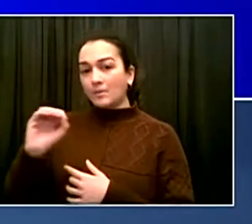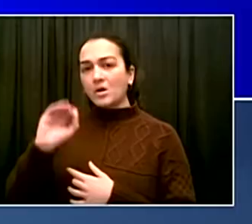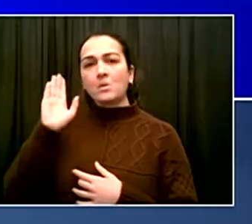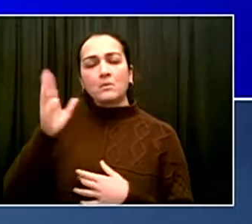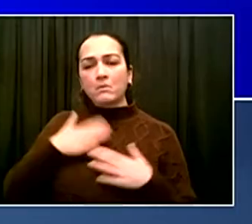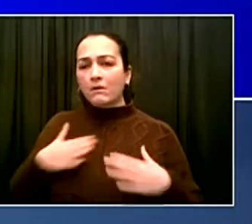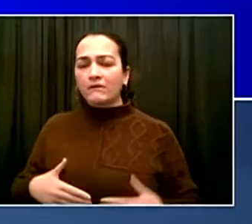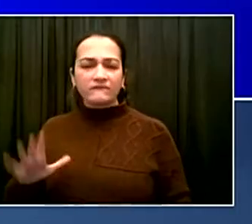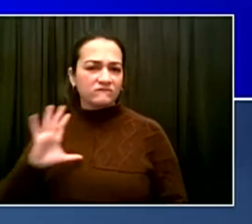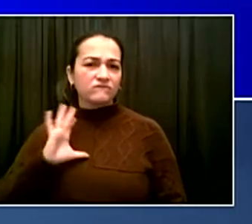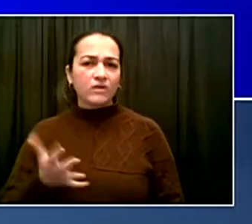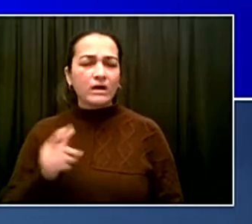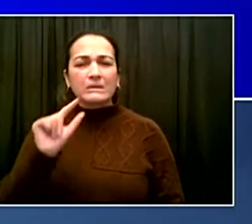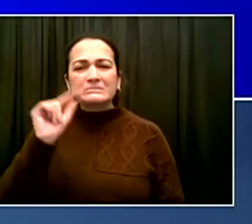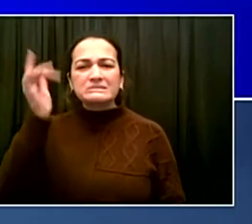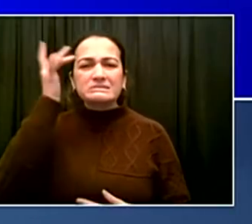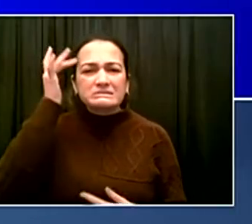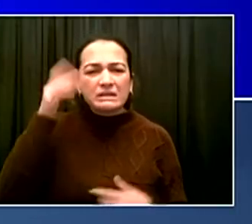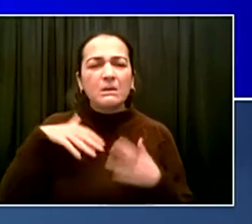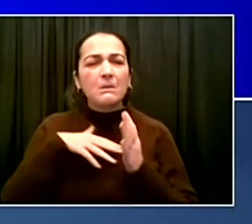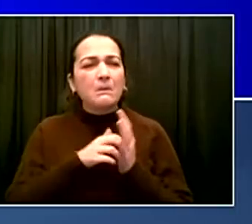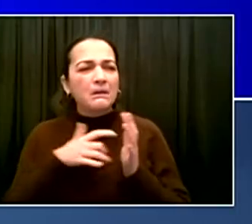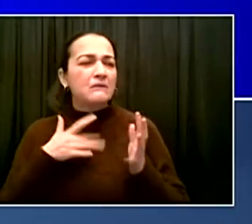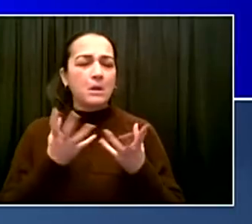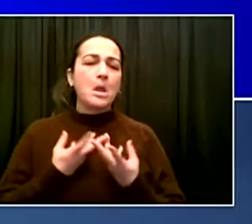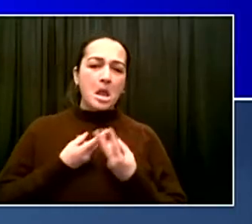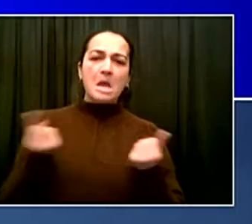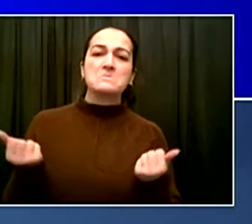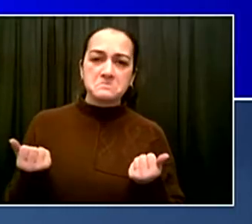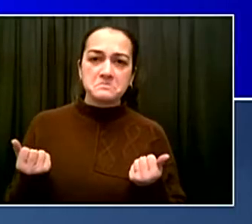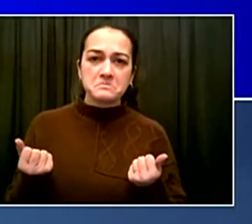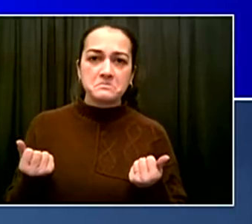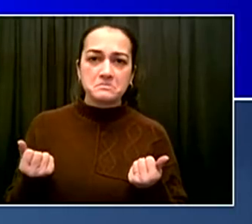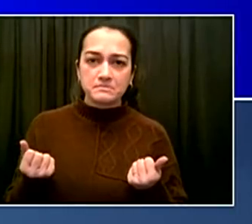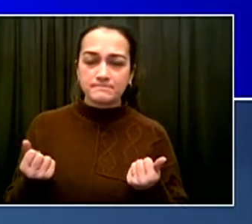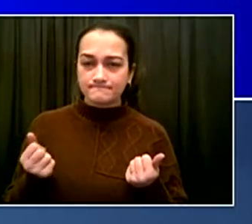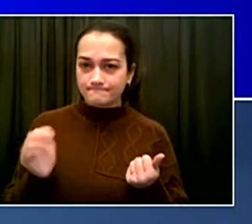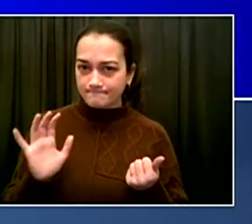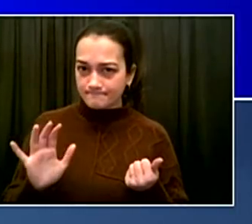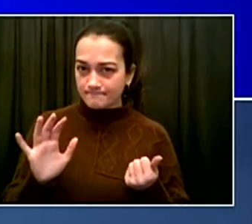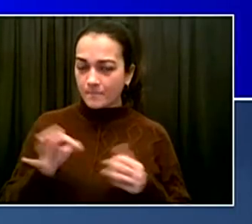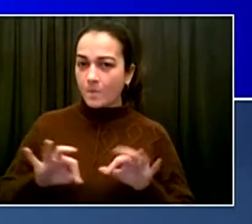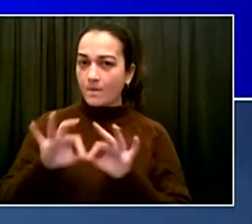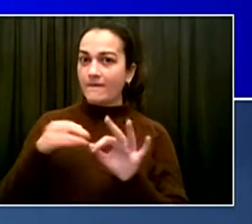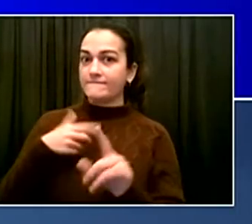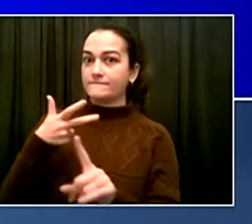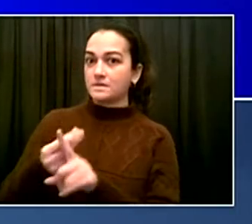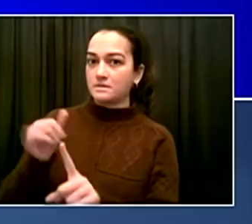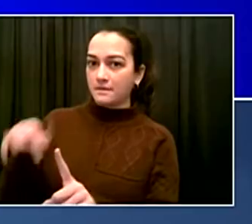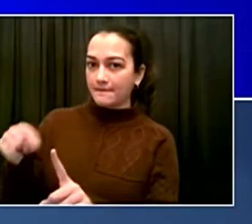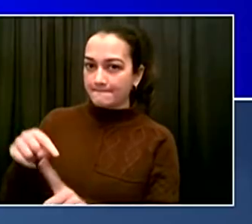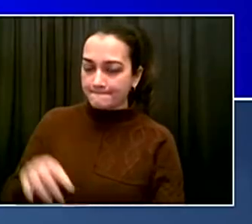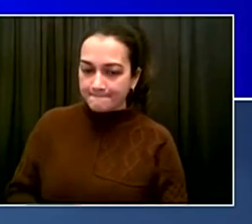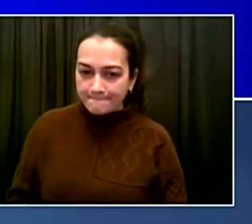SO FAR, IT DOES APPEAR TO HAVE A MILDER IMPACT. THAT IS GOOD. CERTAINLY, AND I WANT TO EMPHASIZE FOR THE VACCINATIONS WE USE HERE IN THIS CITY, IN THIS COUNTRY, THESE